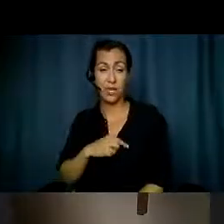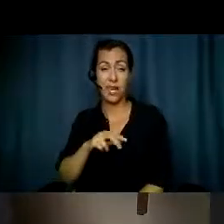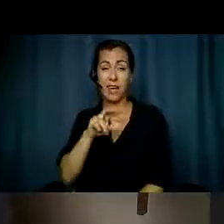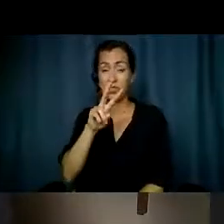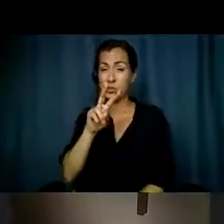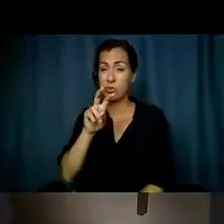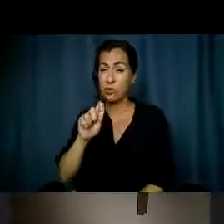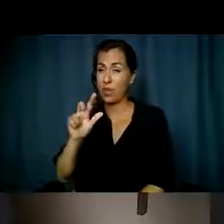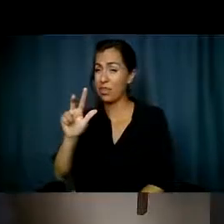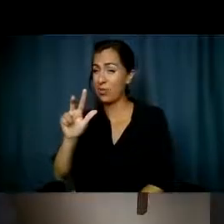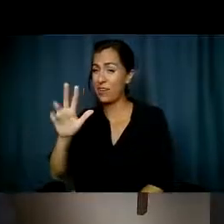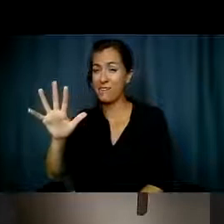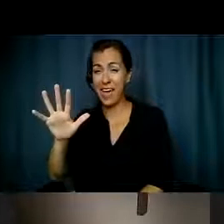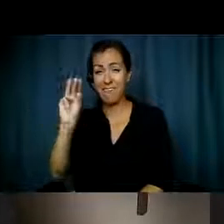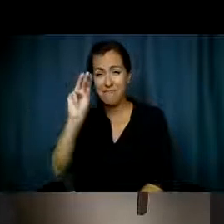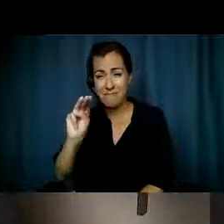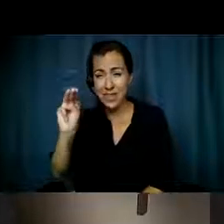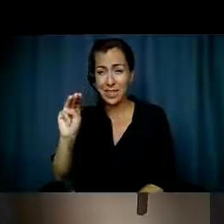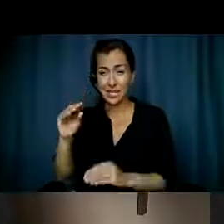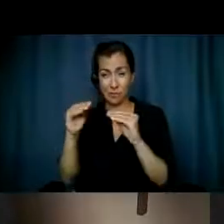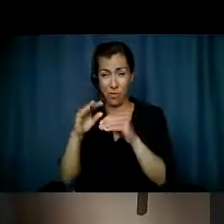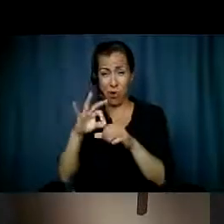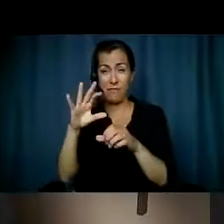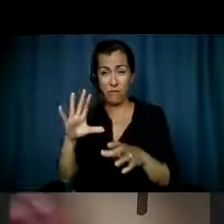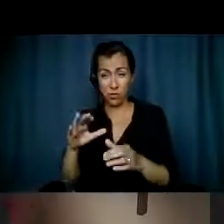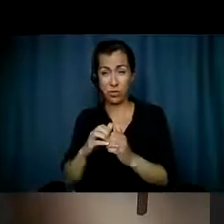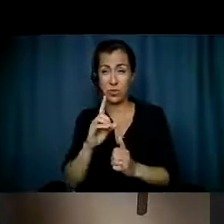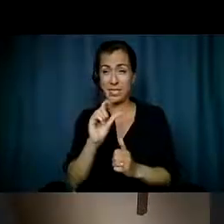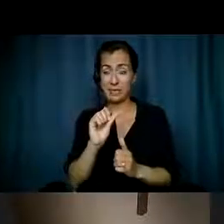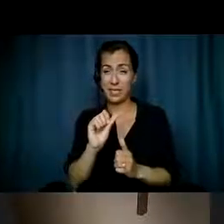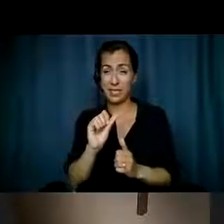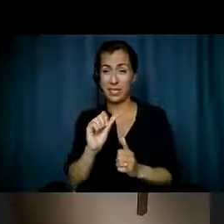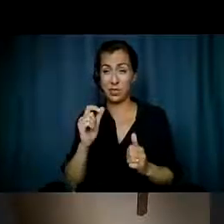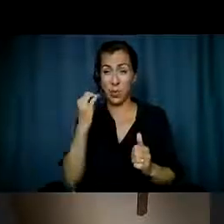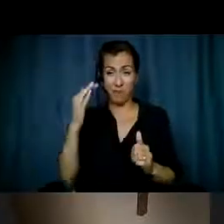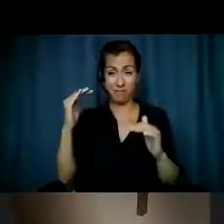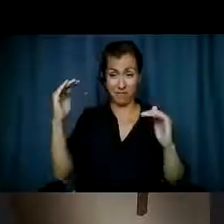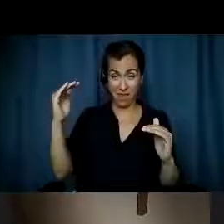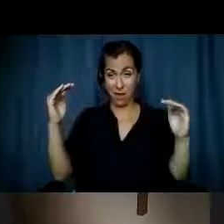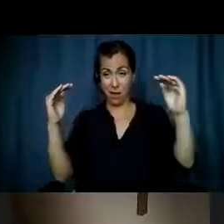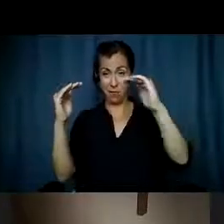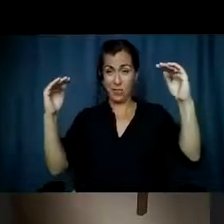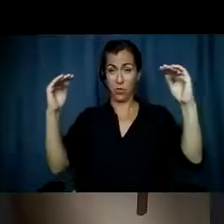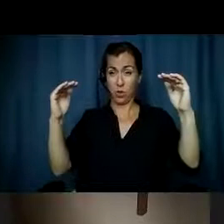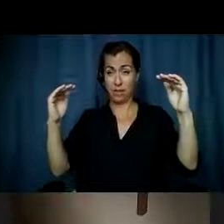Okay. We get a lot of questions about mail-in voting, and that's actually one of the first things we wanted to look at